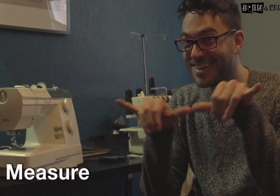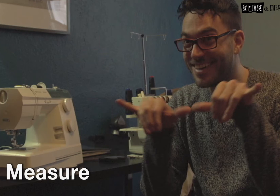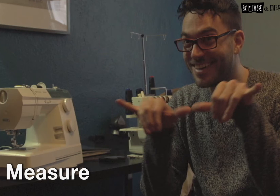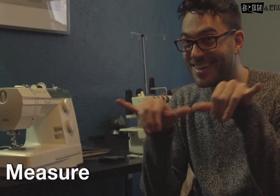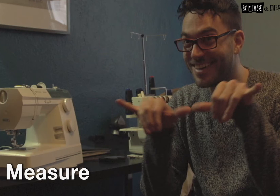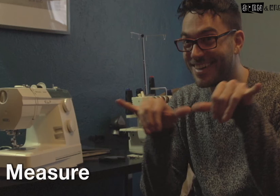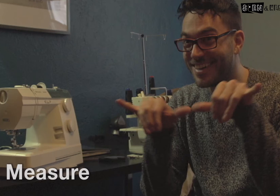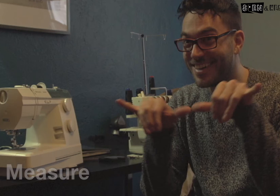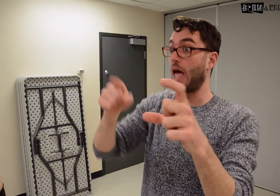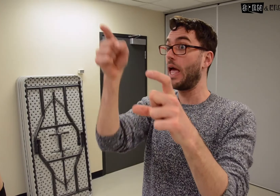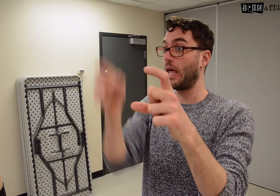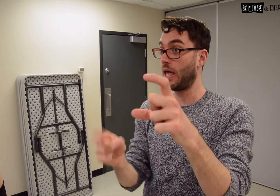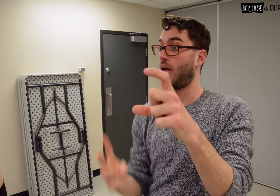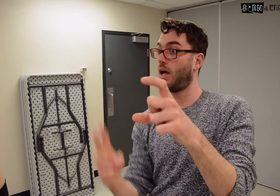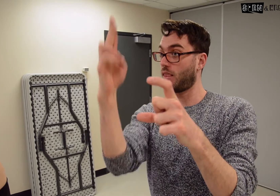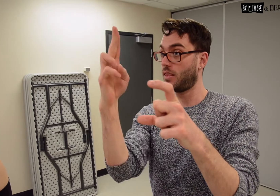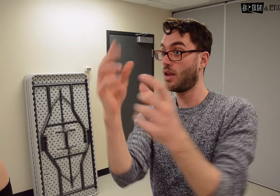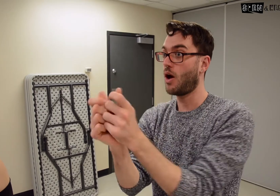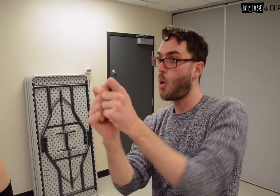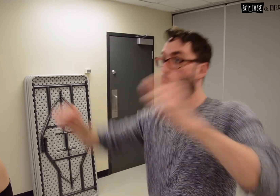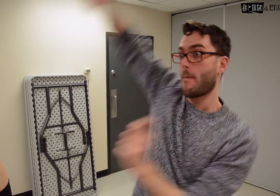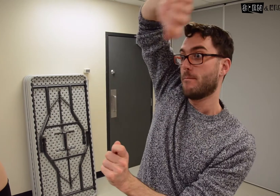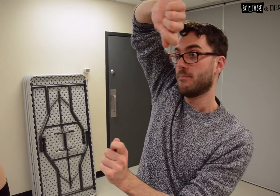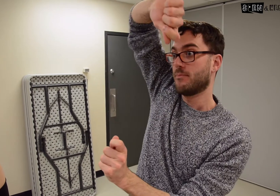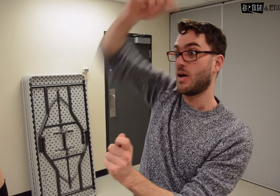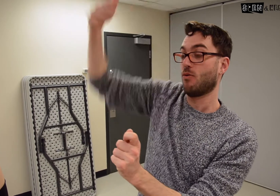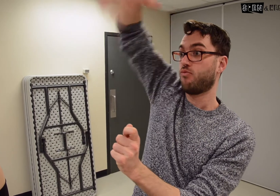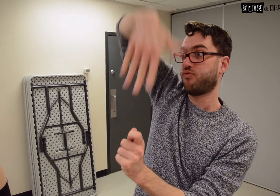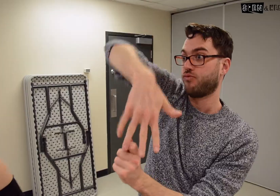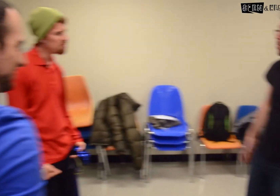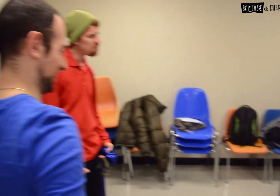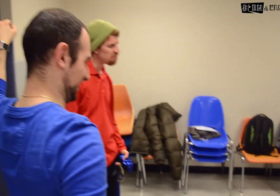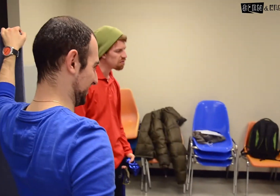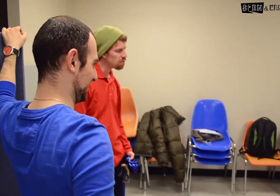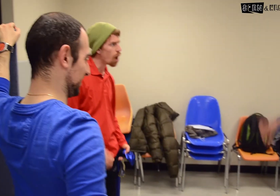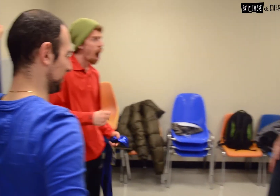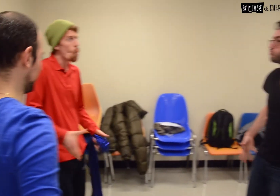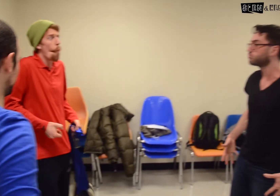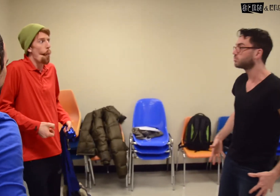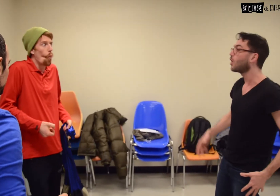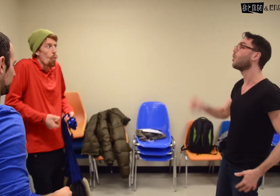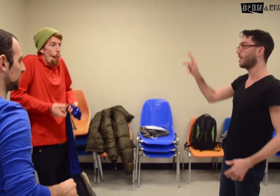It teaches you that there are ways to communicate without just vocabulary and grammar. Especially when you're talking about the human body.